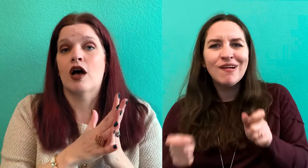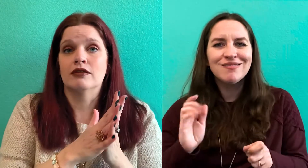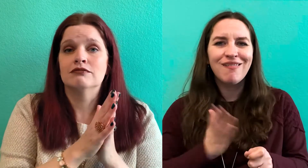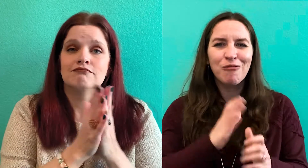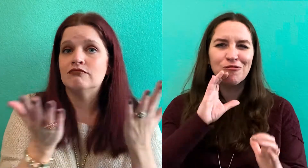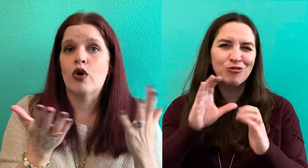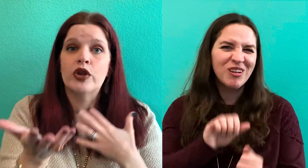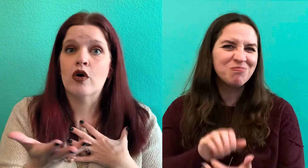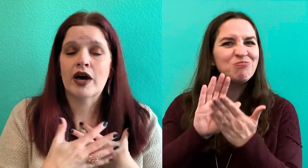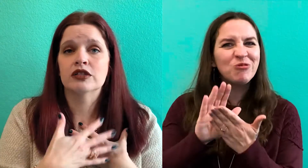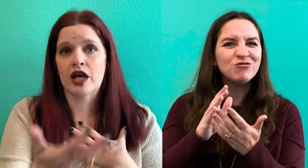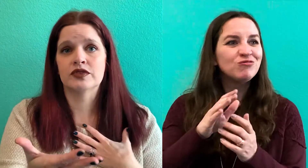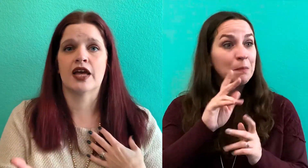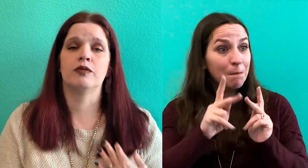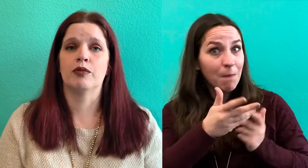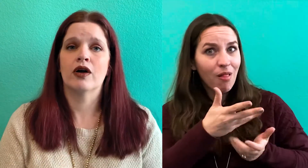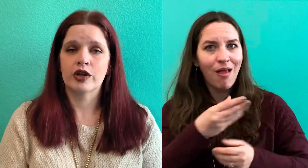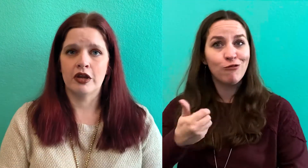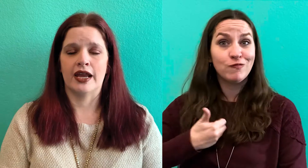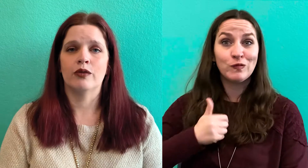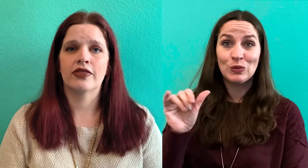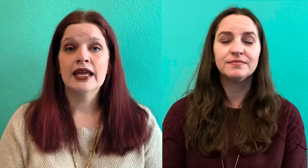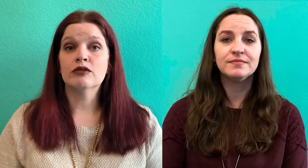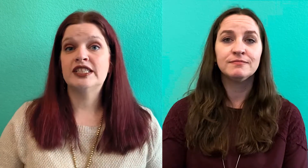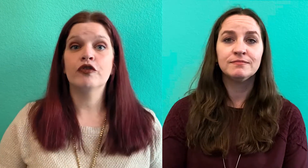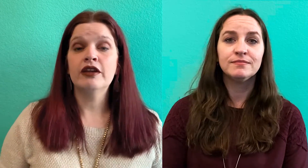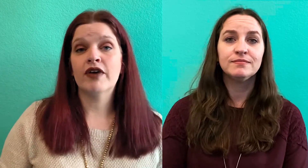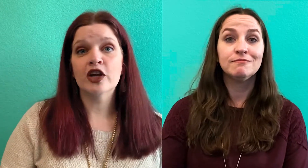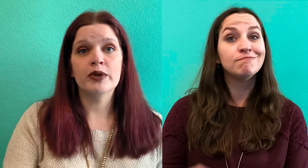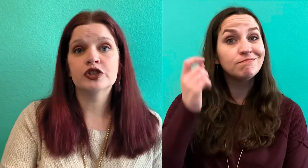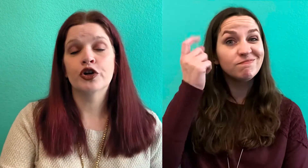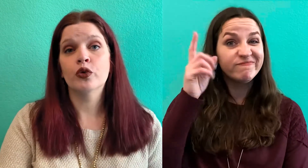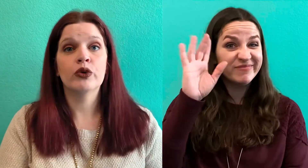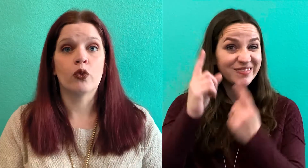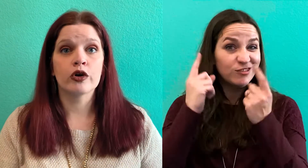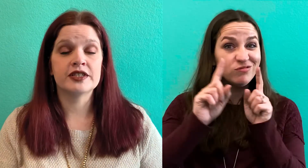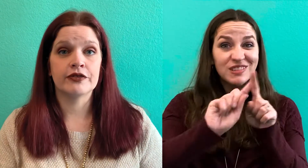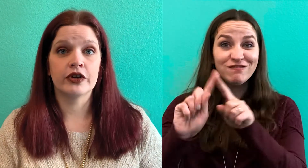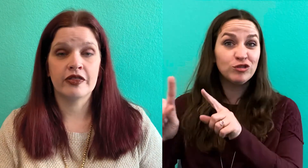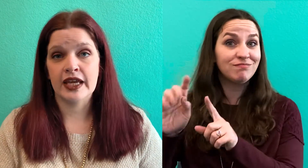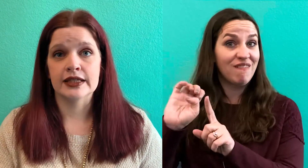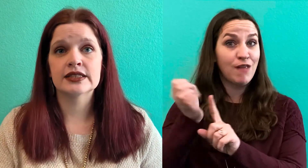on what we know about ourselves and the people that we're communicating with. Now different environments are going to reward different things.